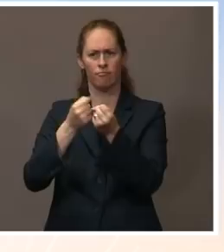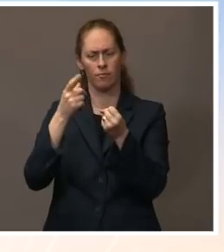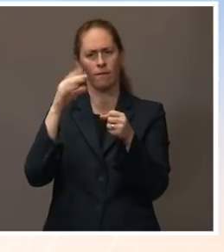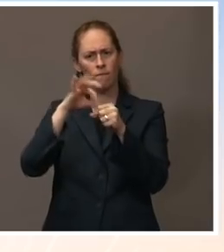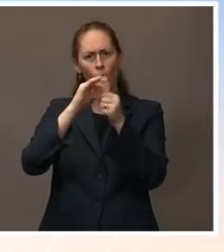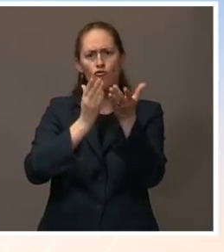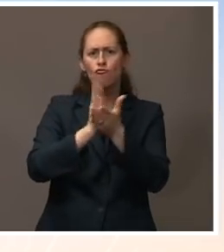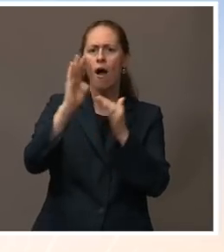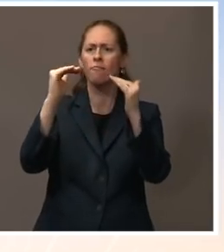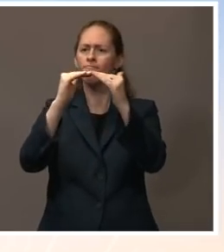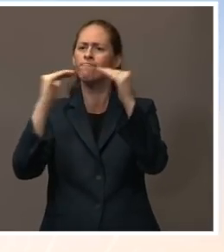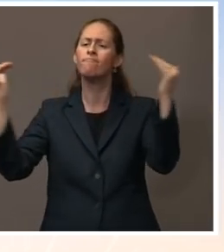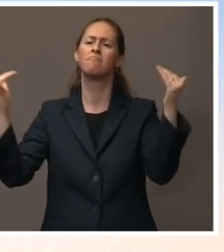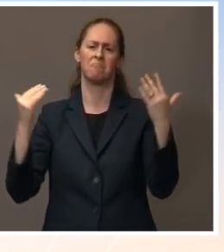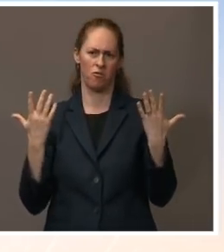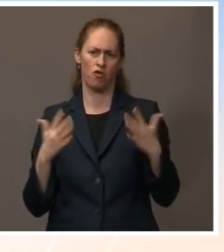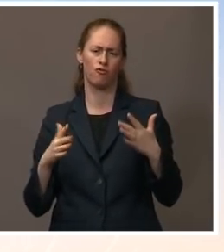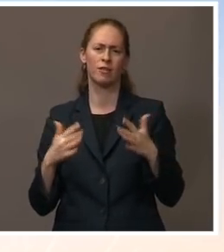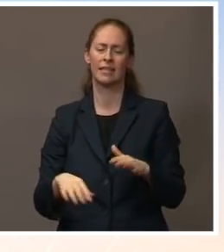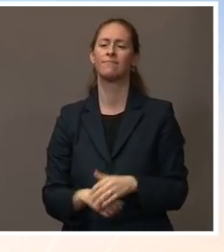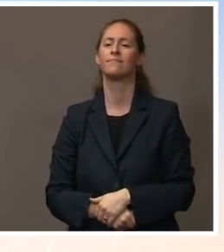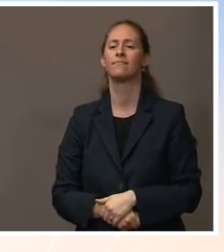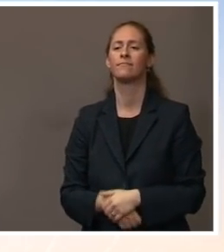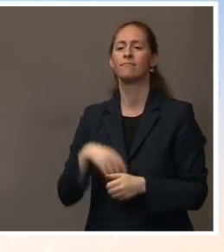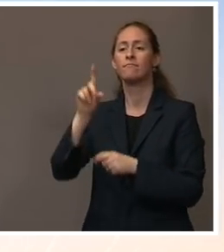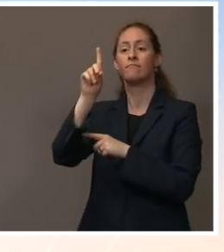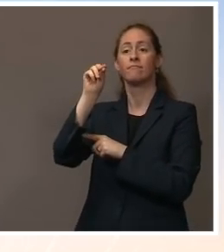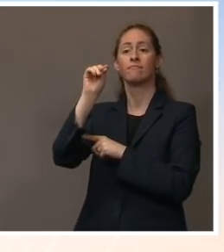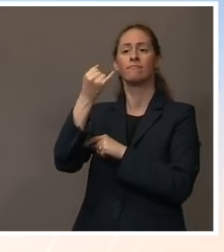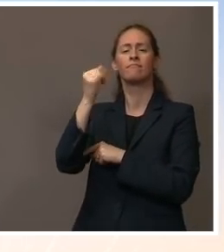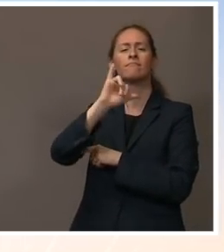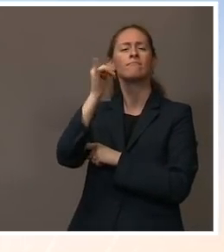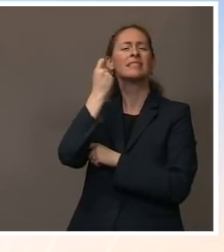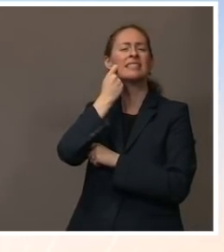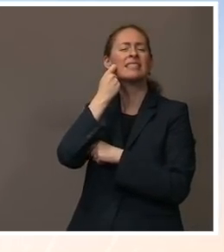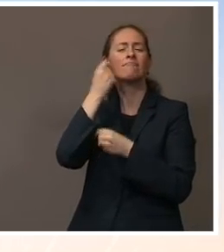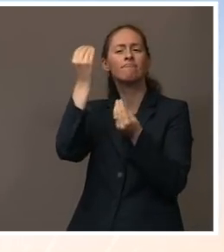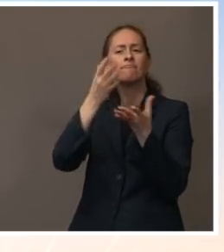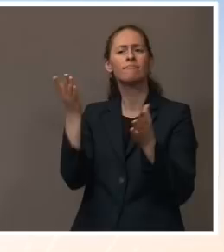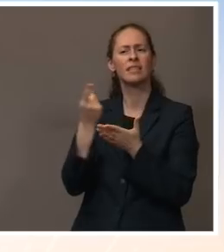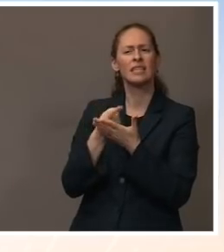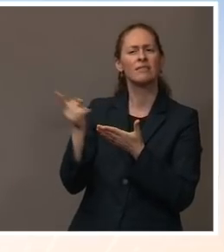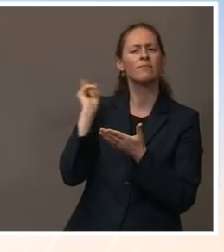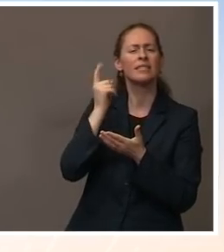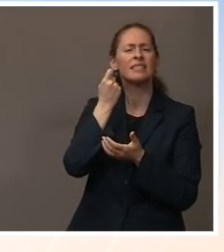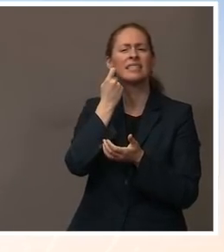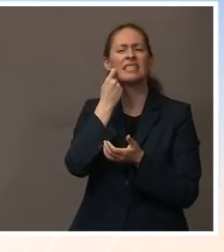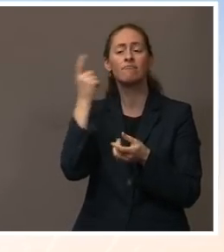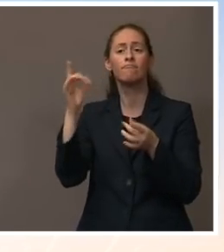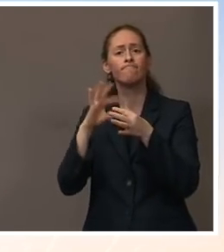The Department of Justice also just announced a few weeks ago that they are doubling their support and their financial support